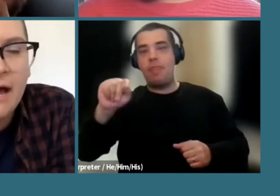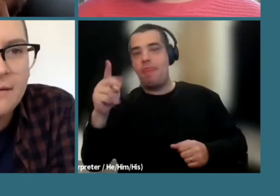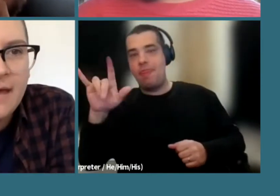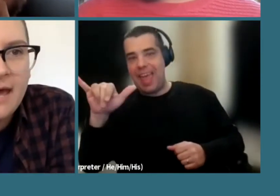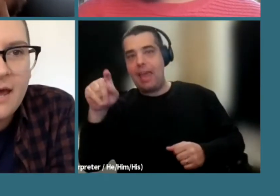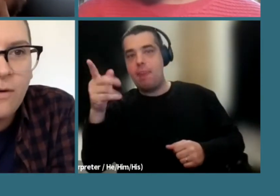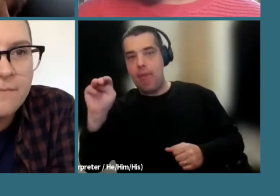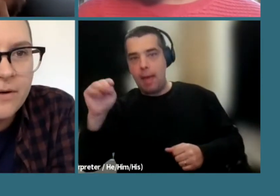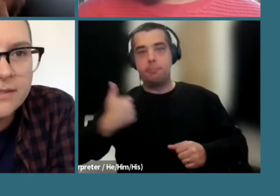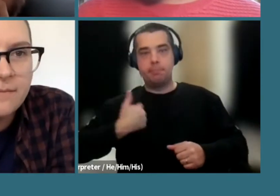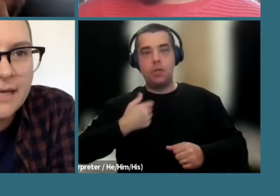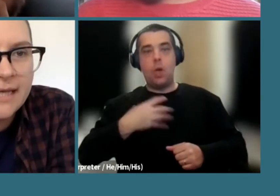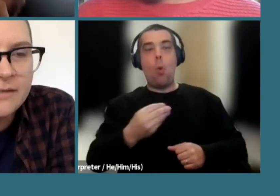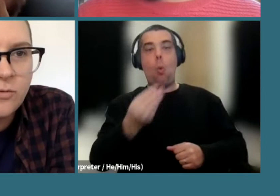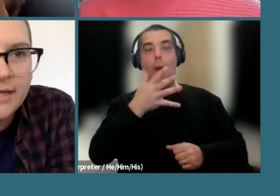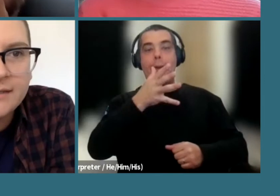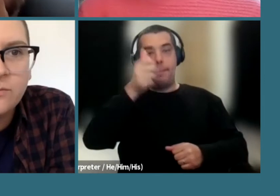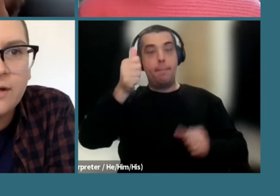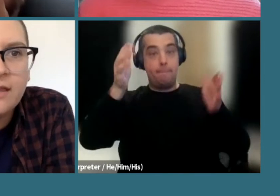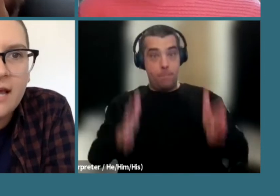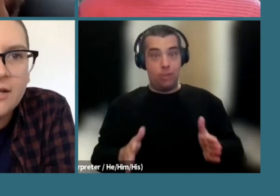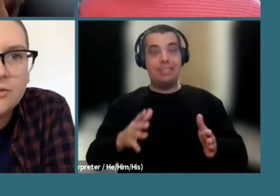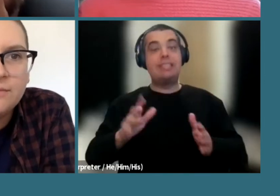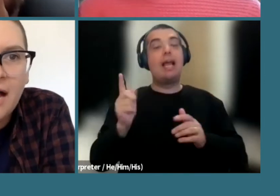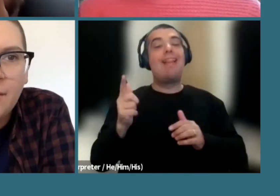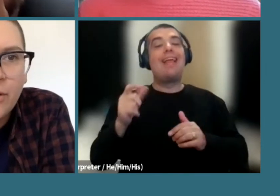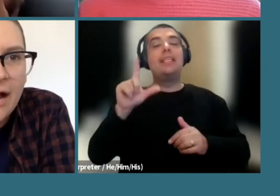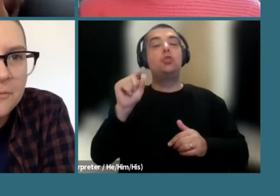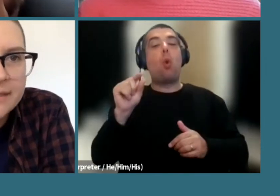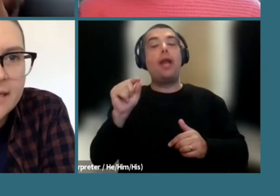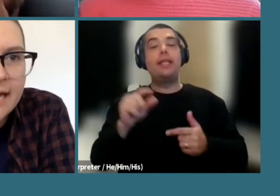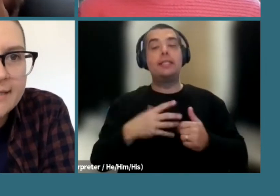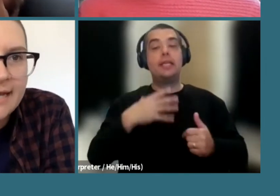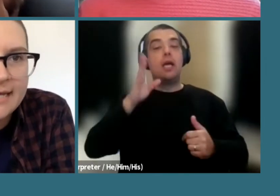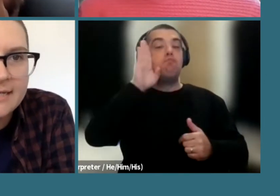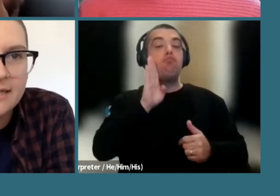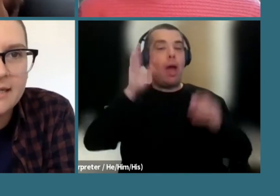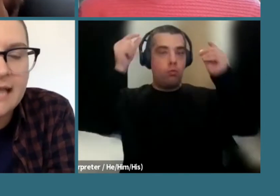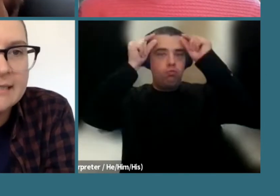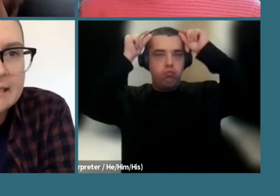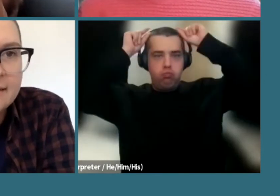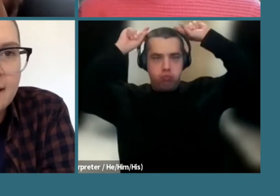I am a white person in my late 20s with a brown buzz cut and thick glasses.